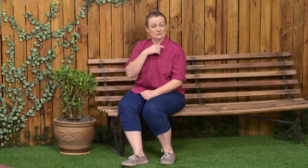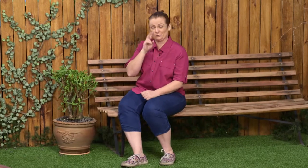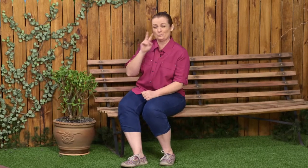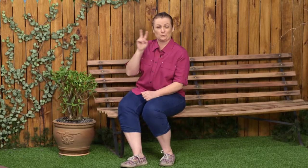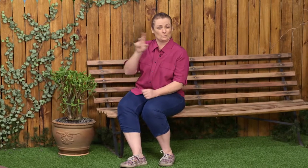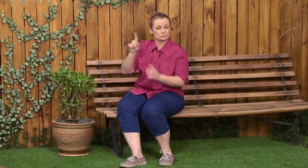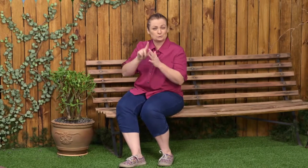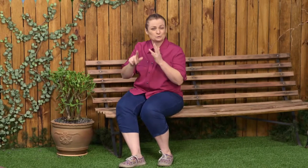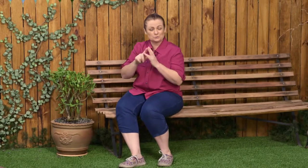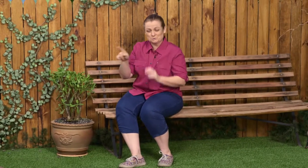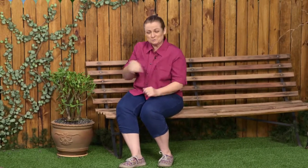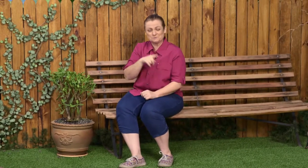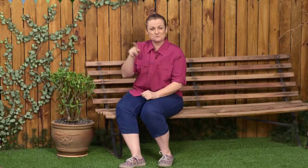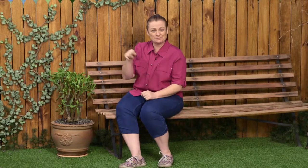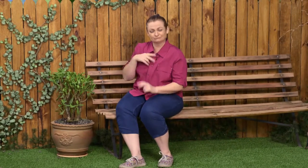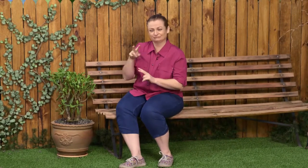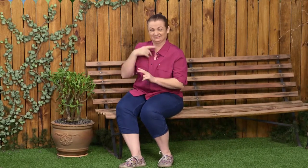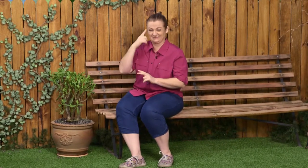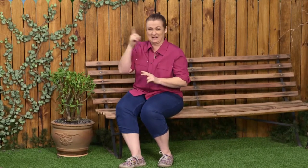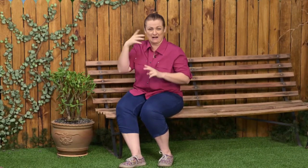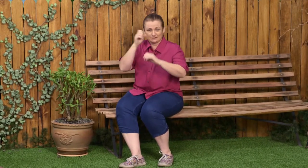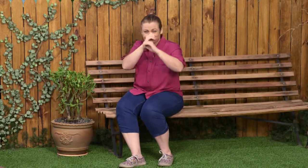I've been watching Possum working on his experiment.